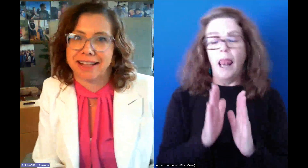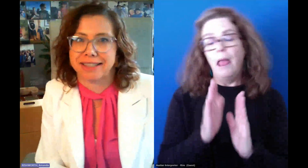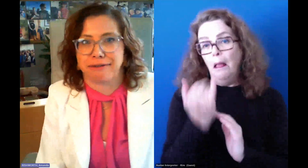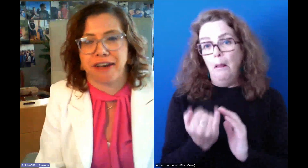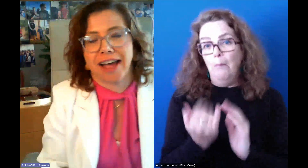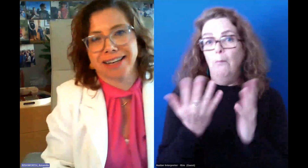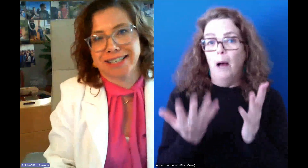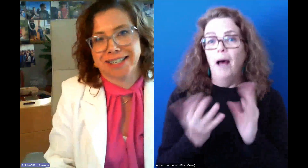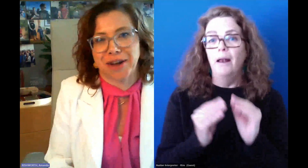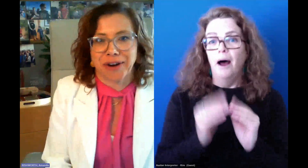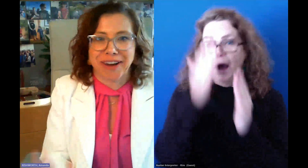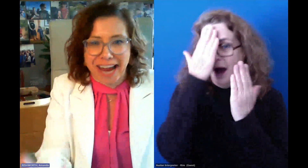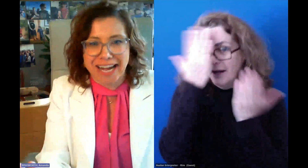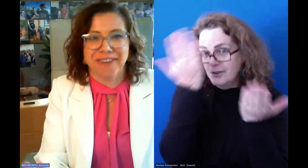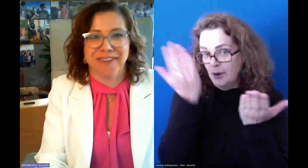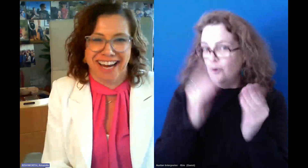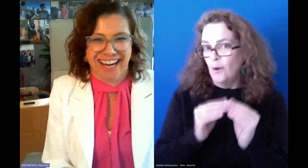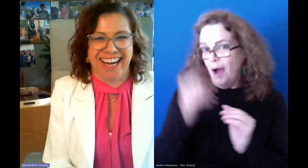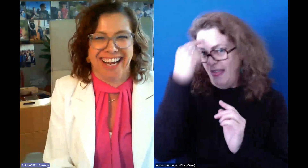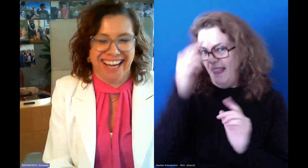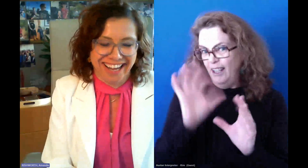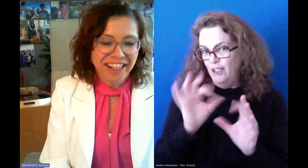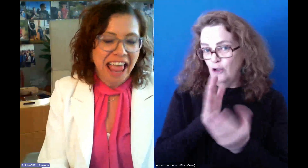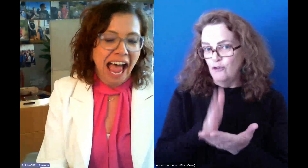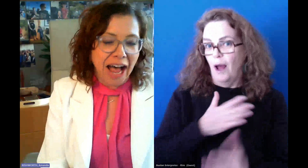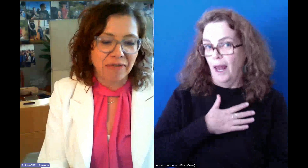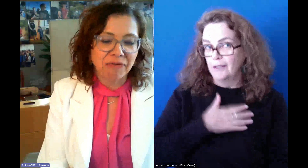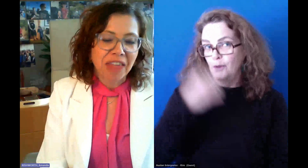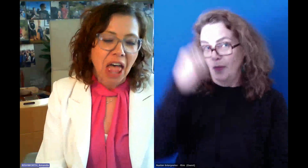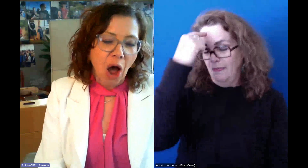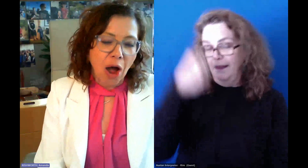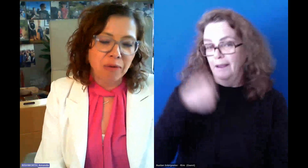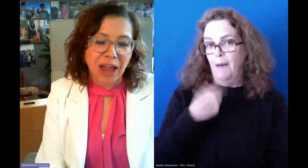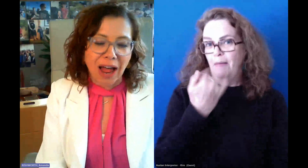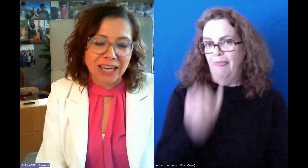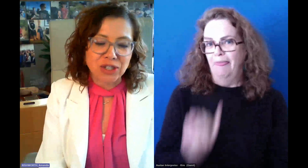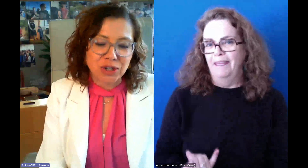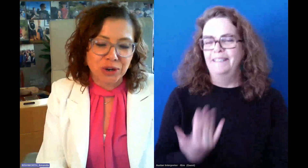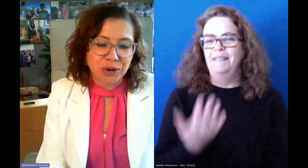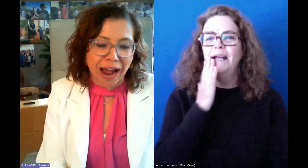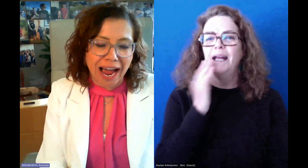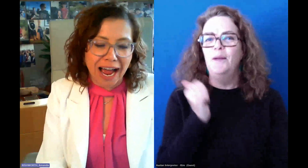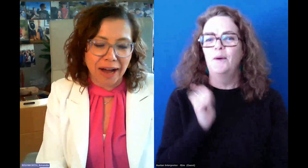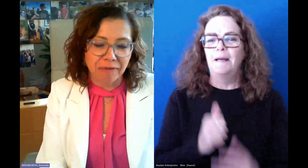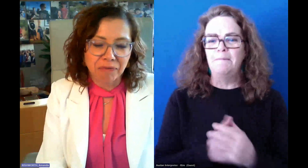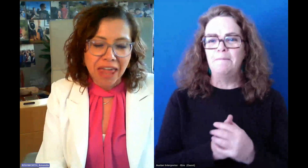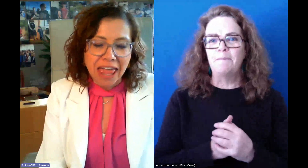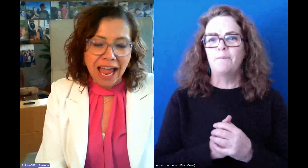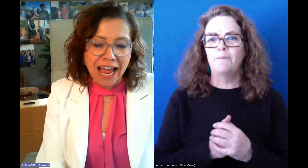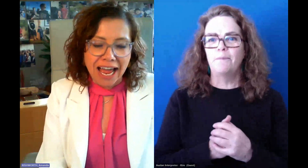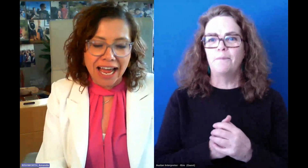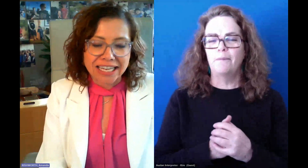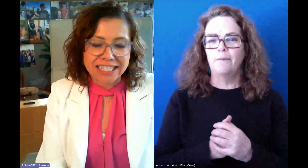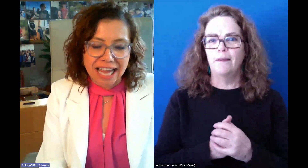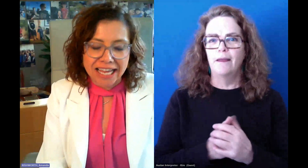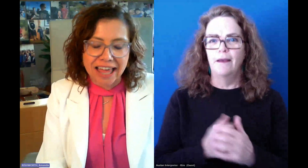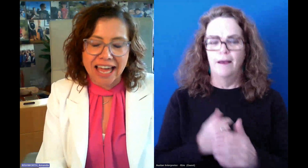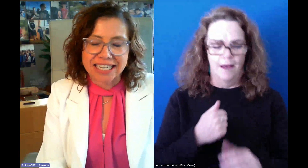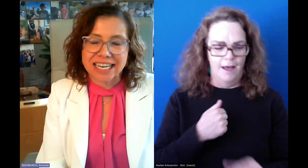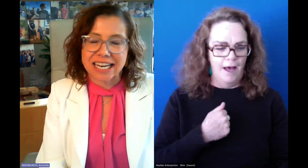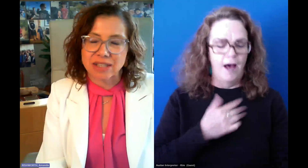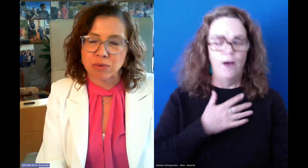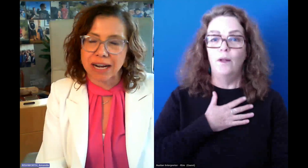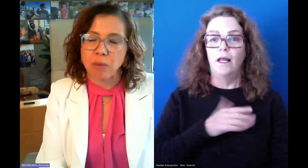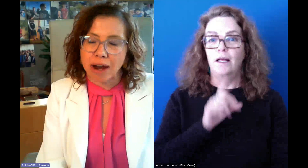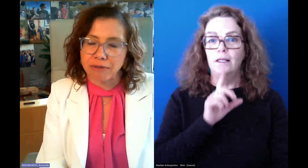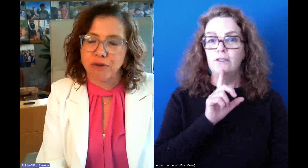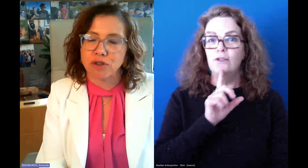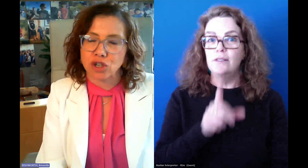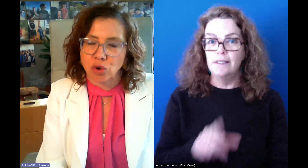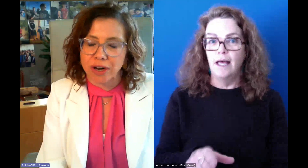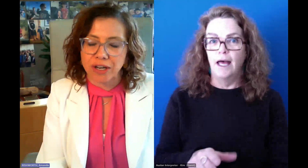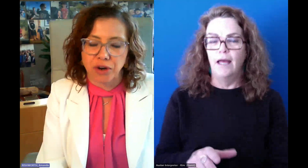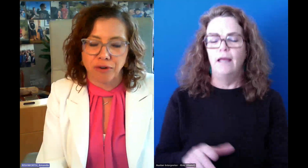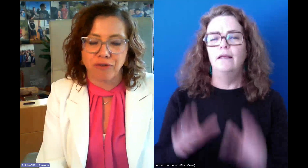that's a fact so anyway I would like to say that it's really wonderful to join you